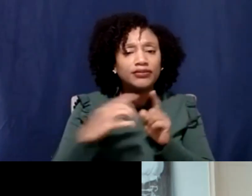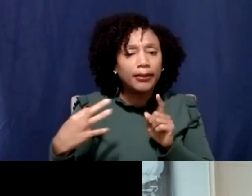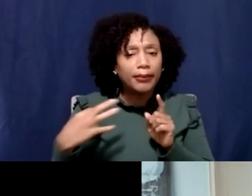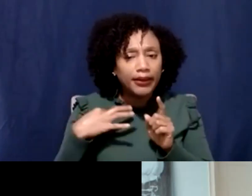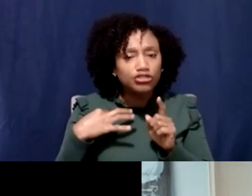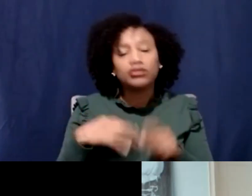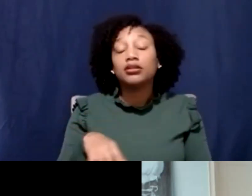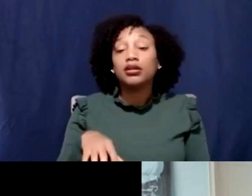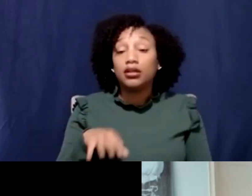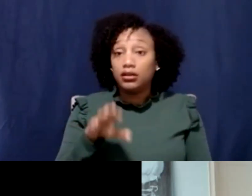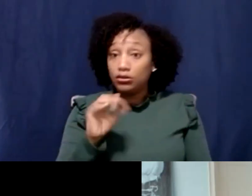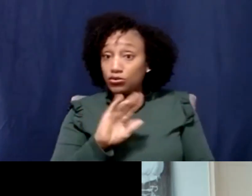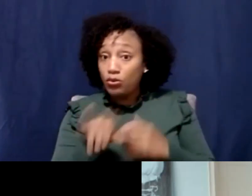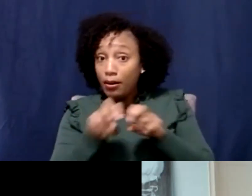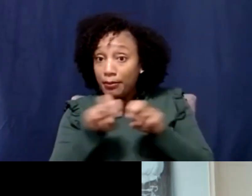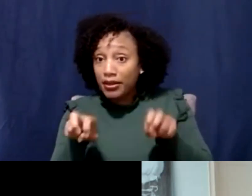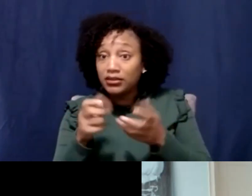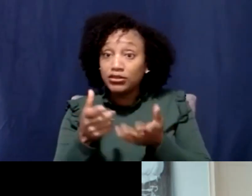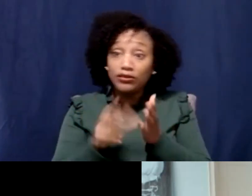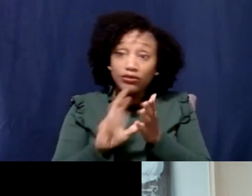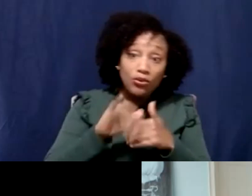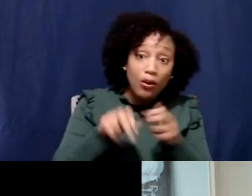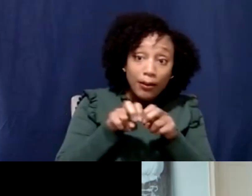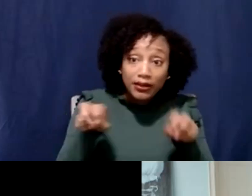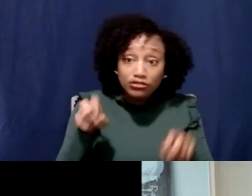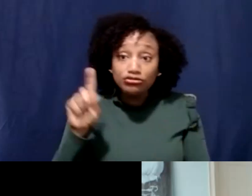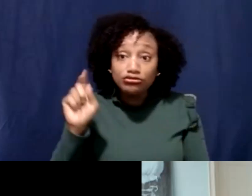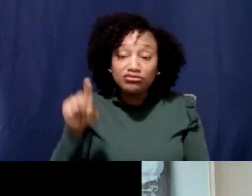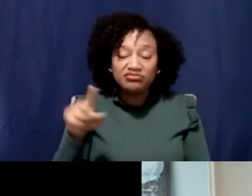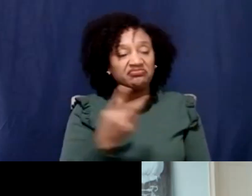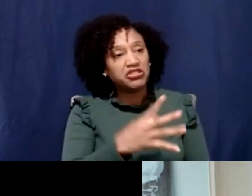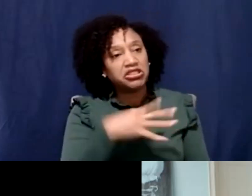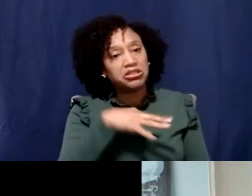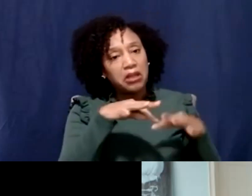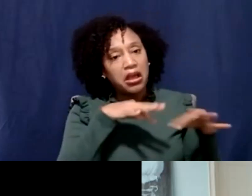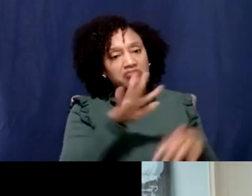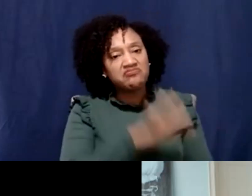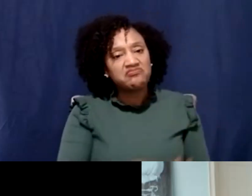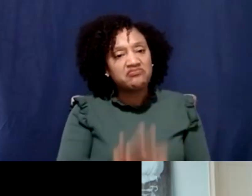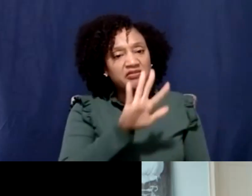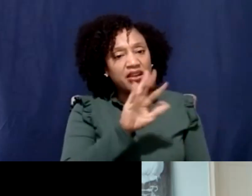Do all panelists review all applications? I said that approximately five to seven panelists